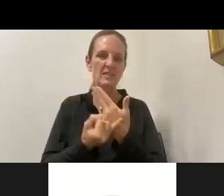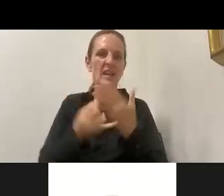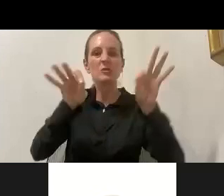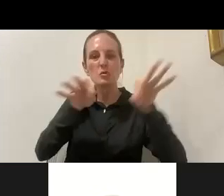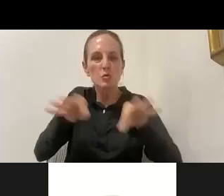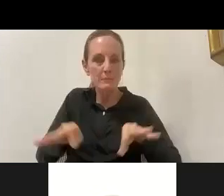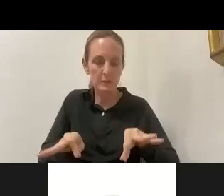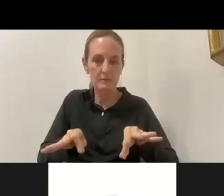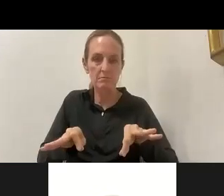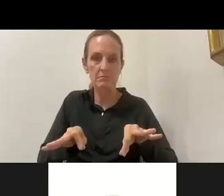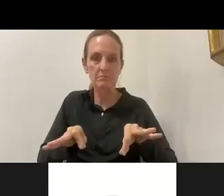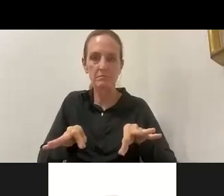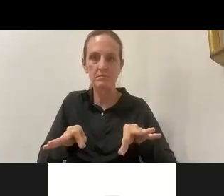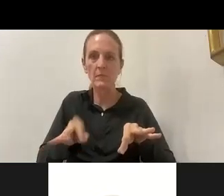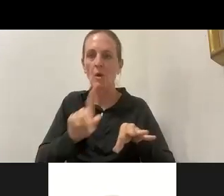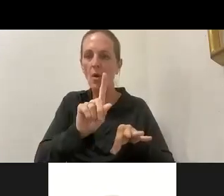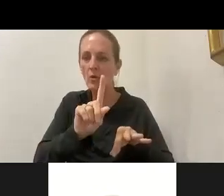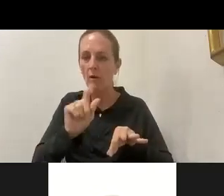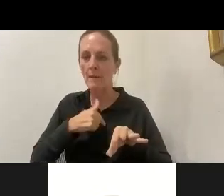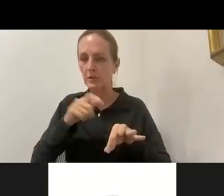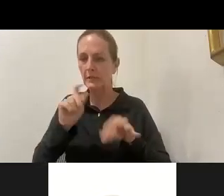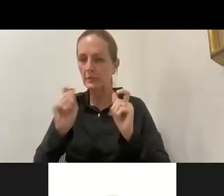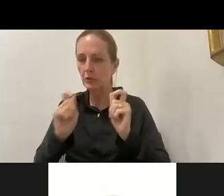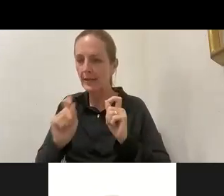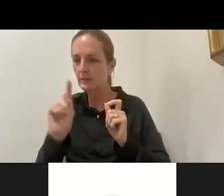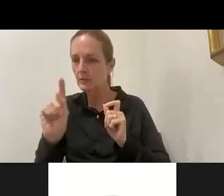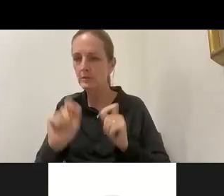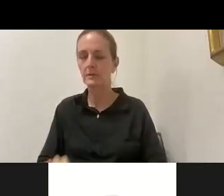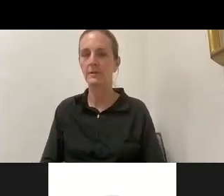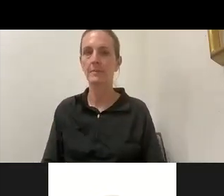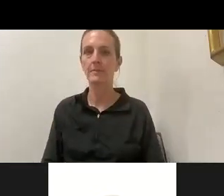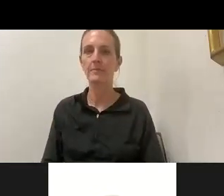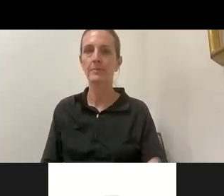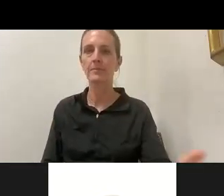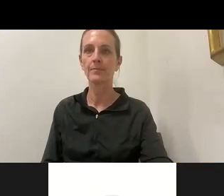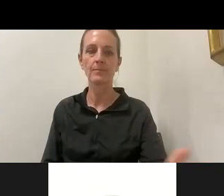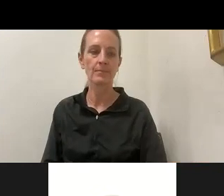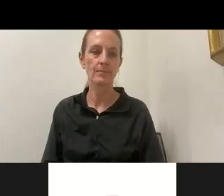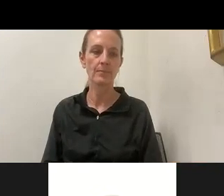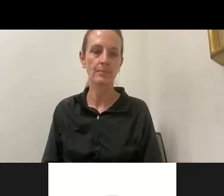I am just going to get caught up on my notes here.